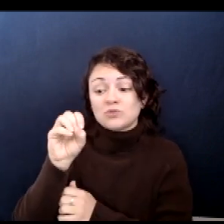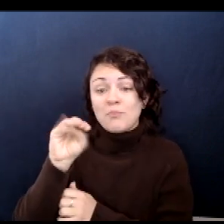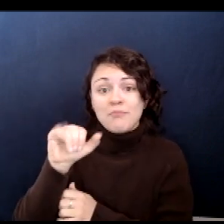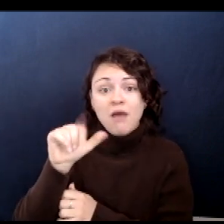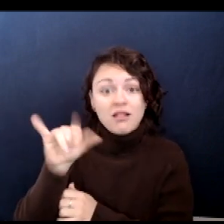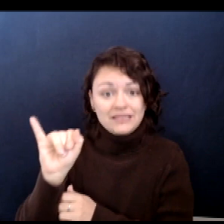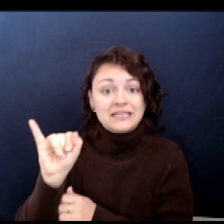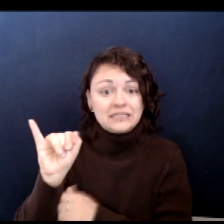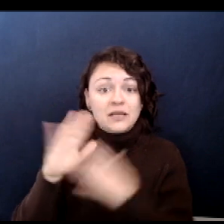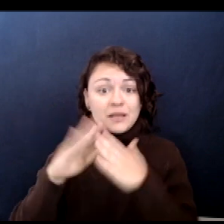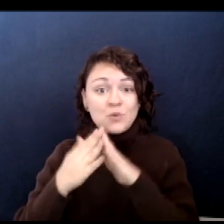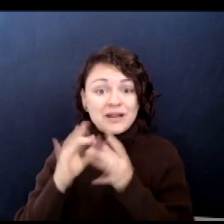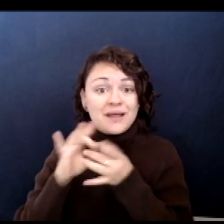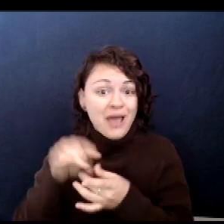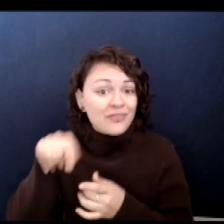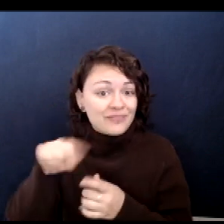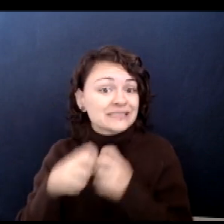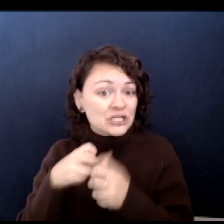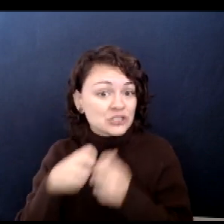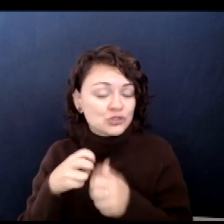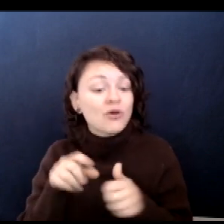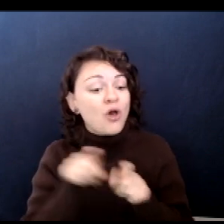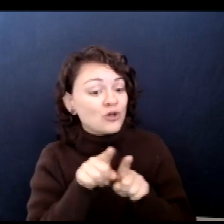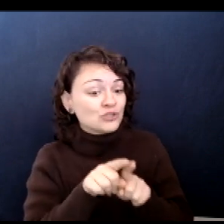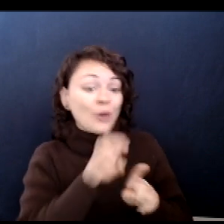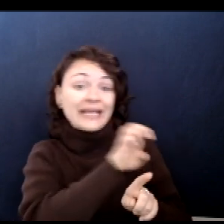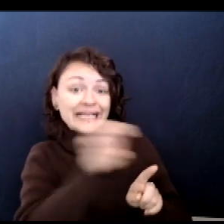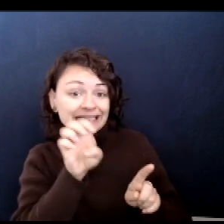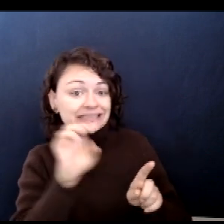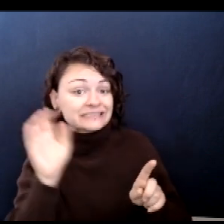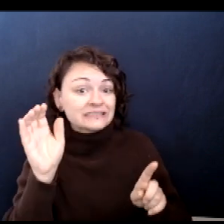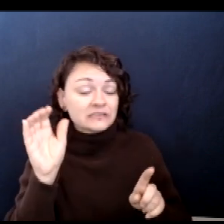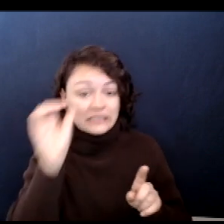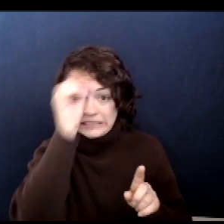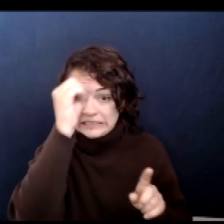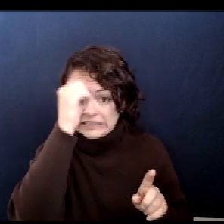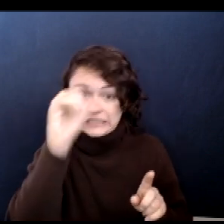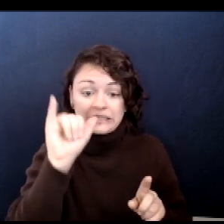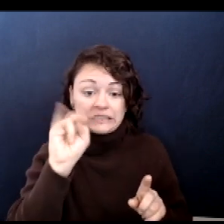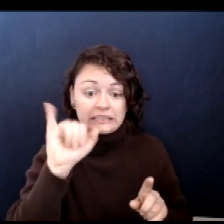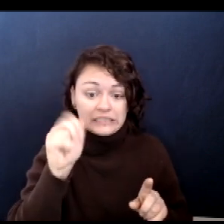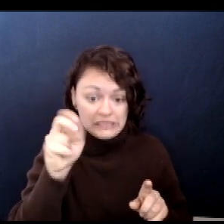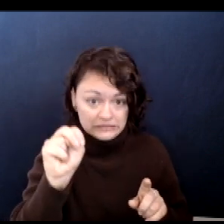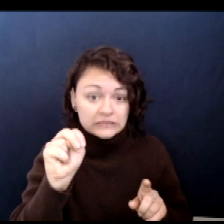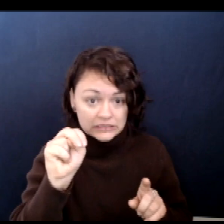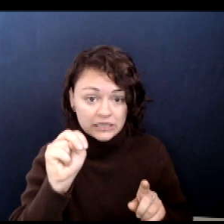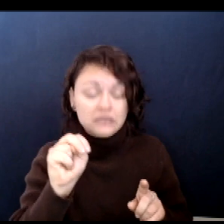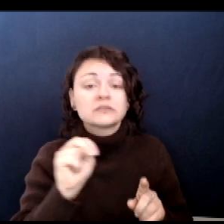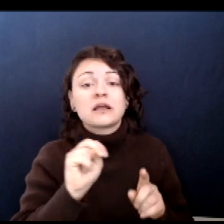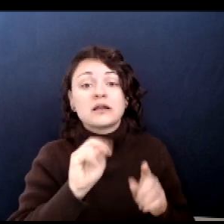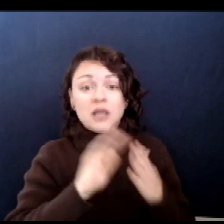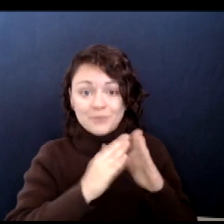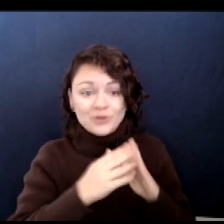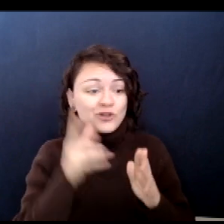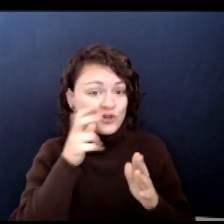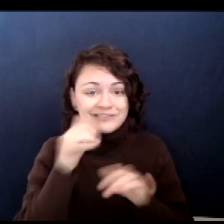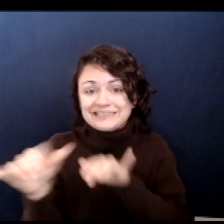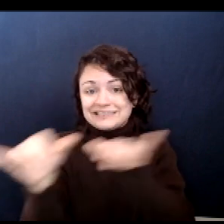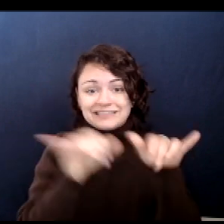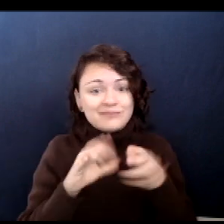but we also heard it from East Indian communities and other minoritized communities in our state. And finally, our fourth finding pertain to